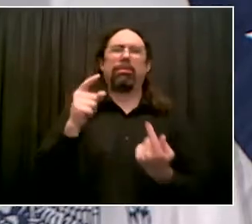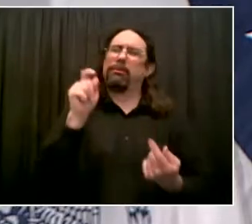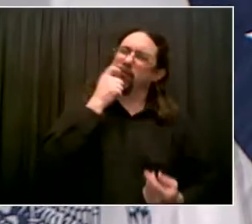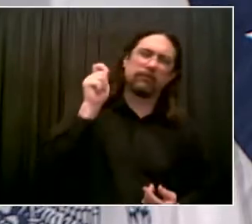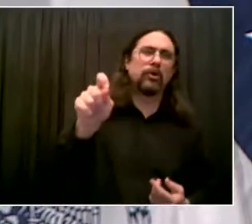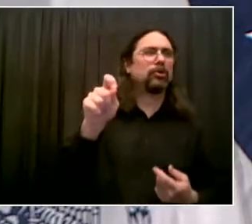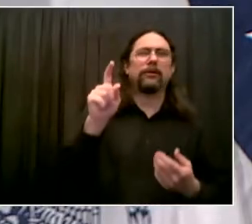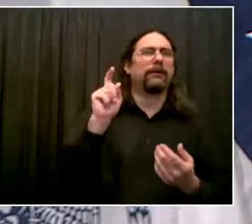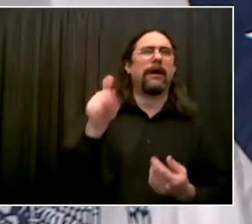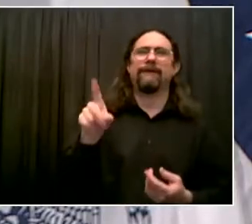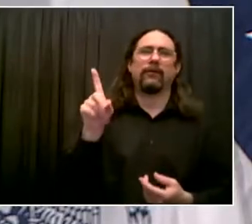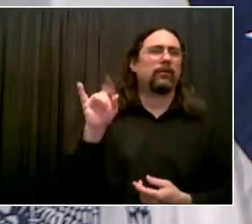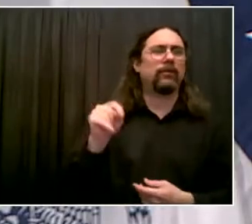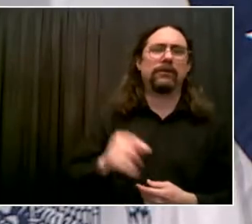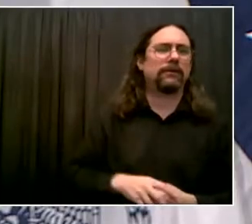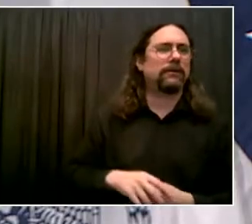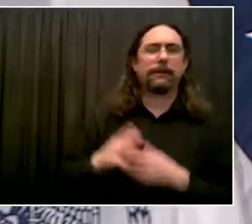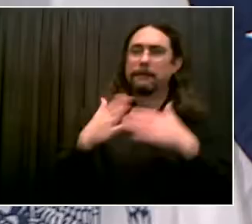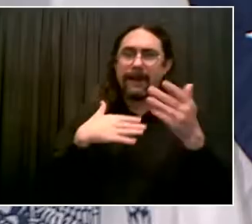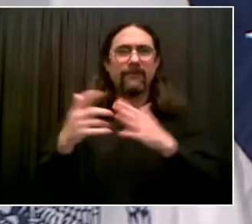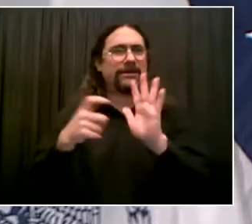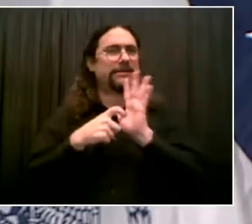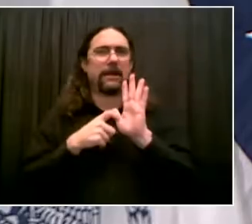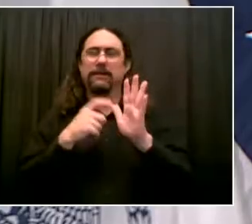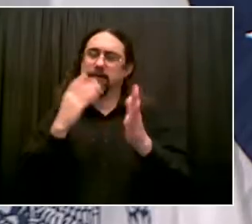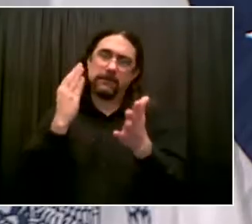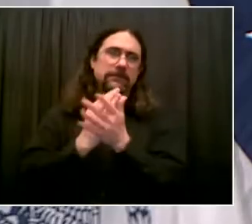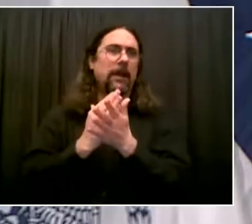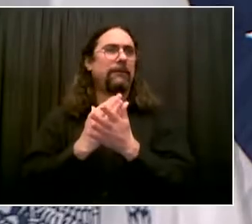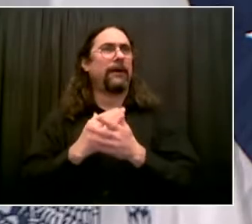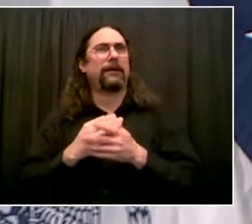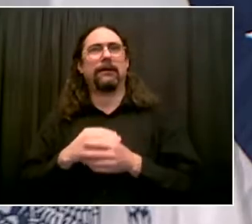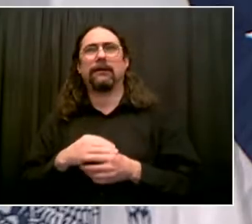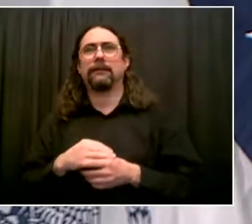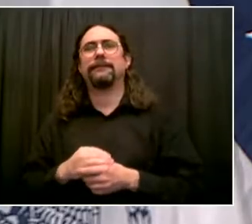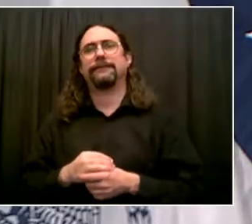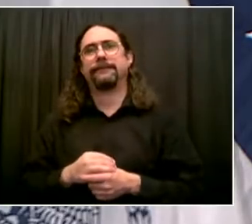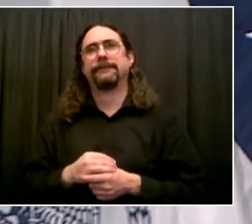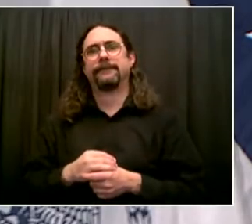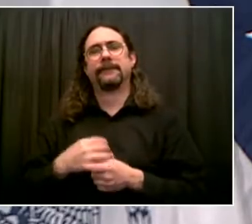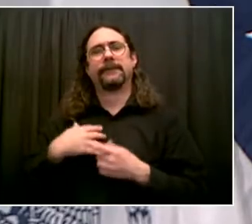AND ONLY CONGSSRE CAN DO THAT AND IT'S TIME FOR THEM TO ACT.